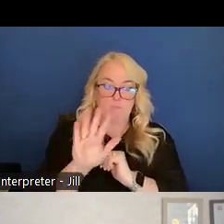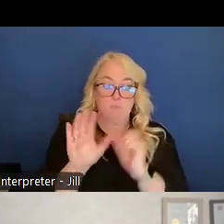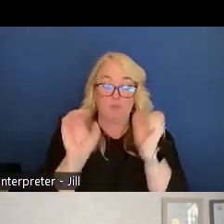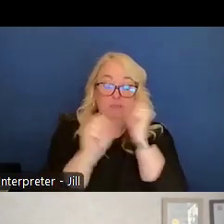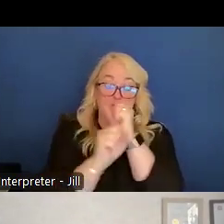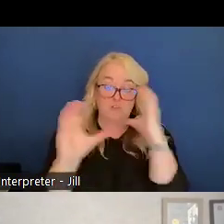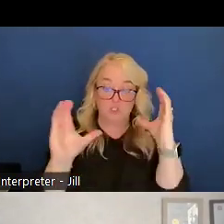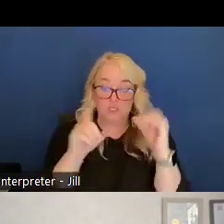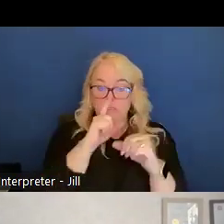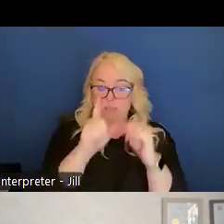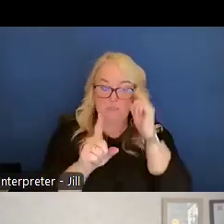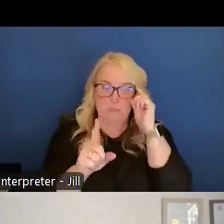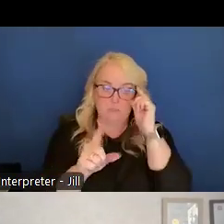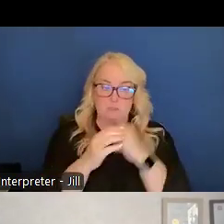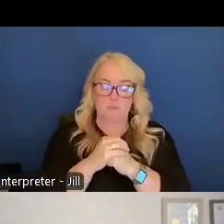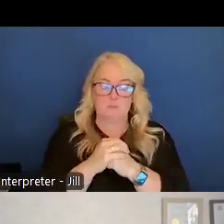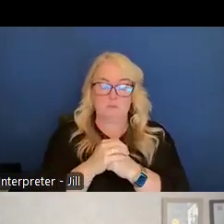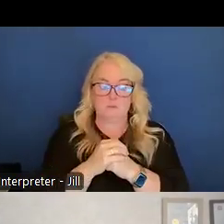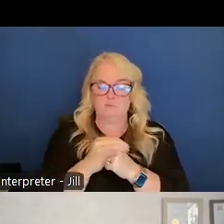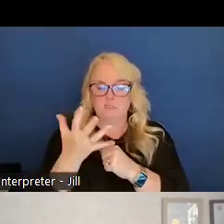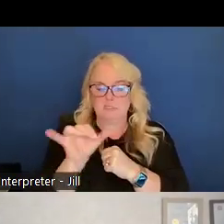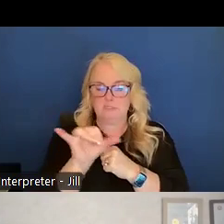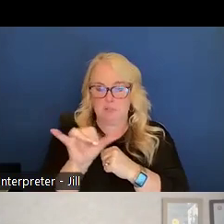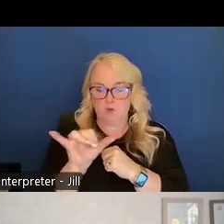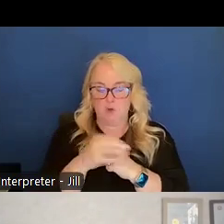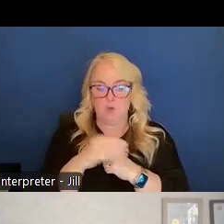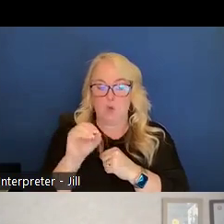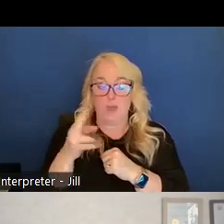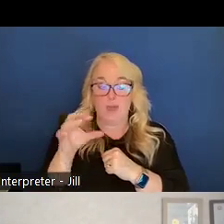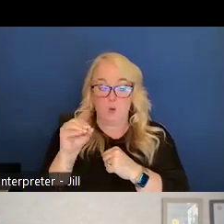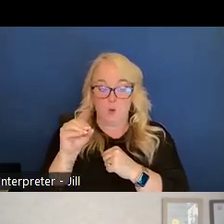is similar, saying Ohioans with disabilities shall have access